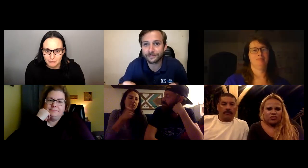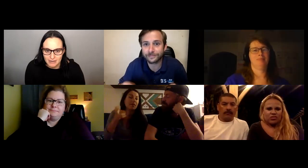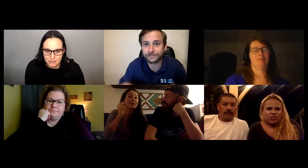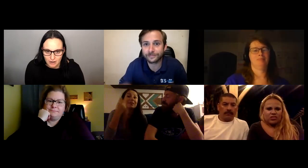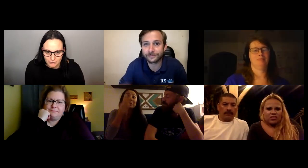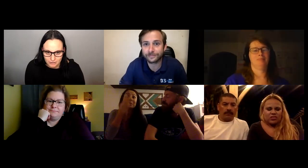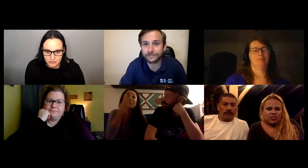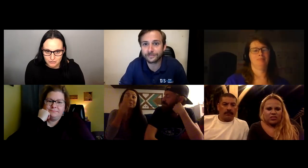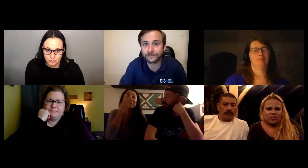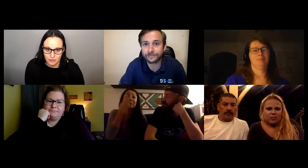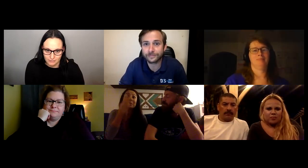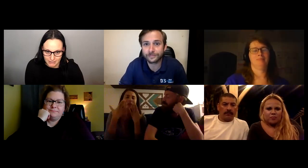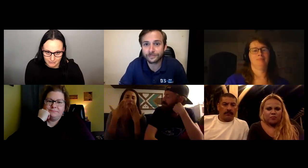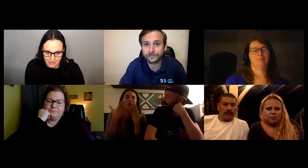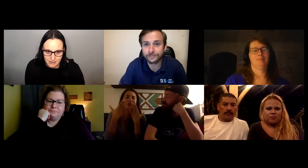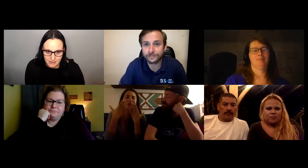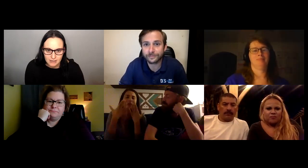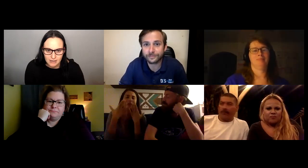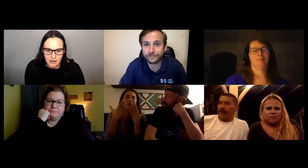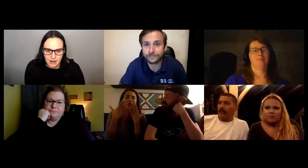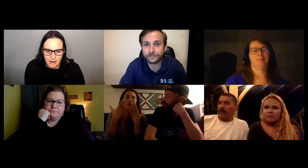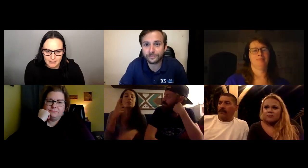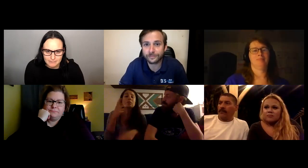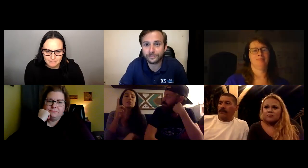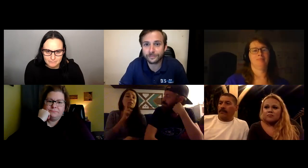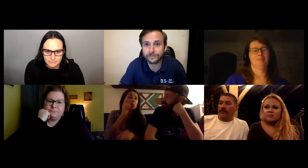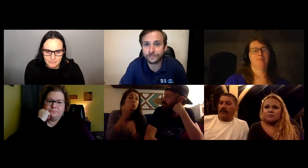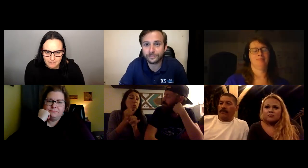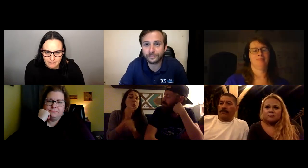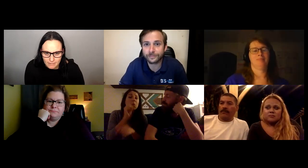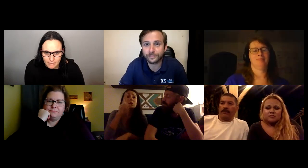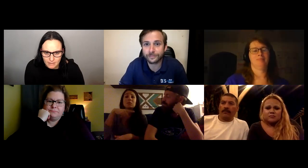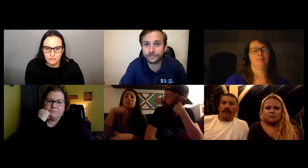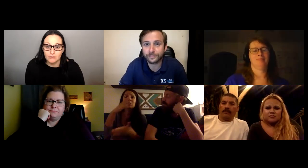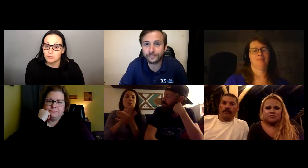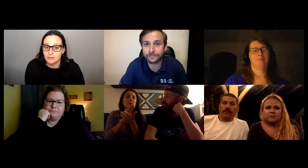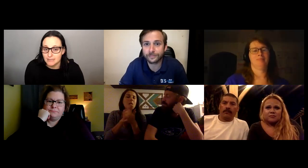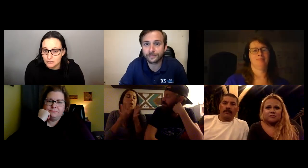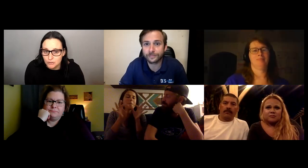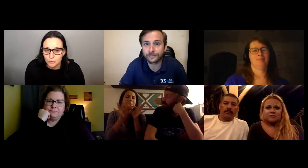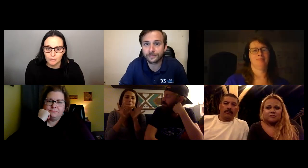my daughter who's hard of hearing um